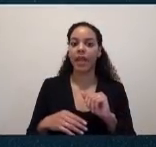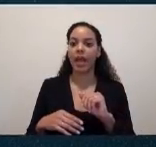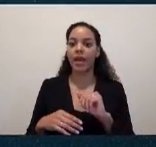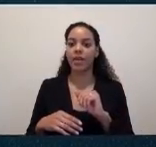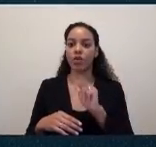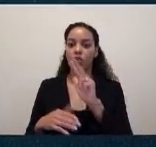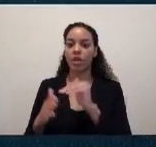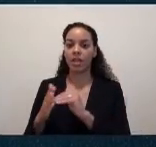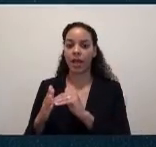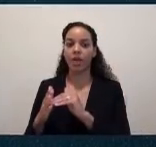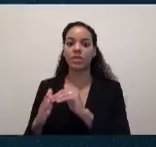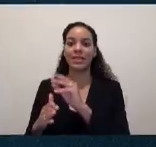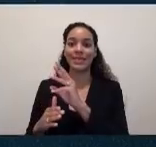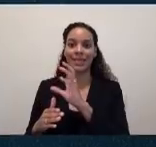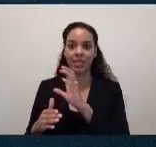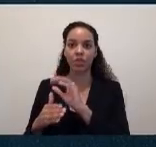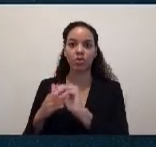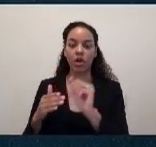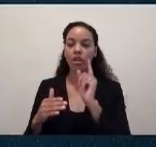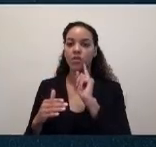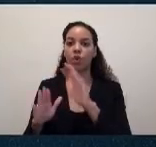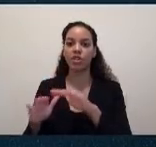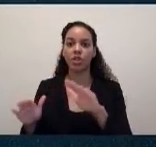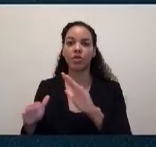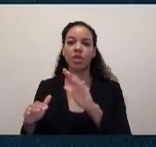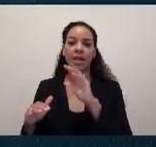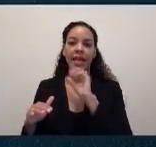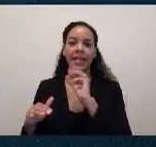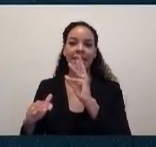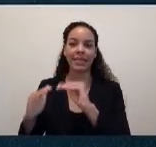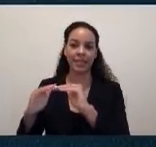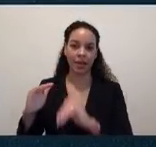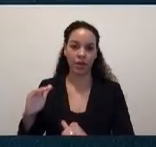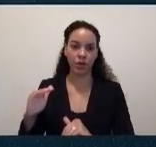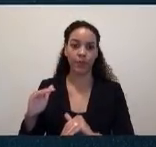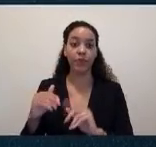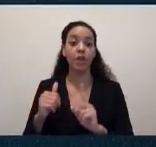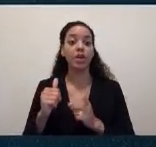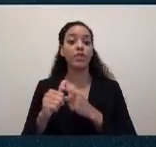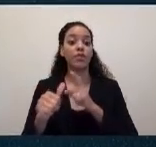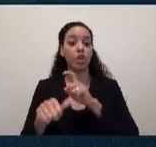And it is the first time that the money will go to families on a monthly basis.